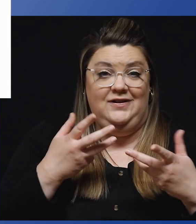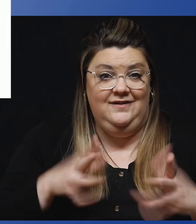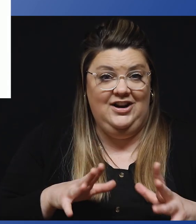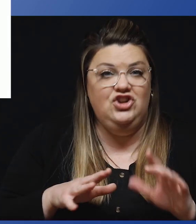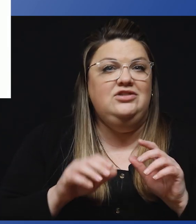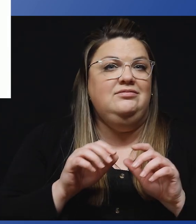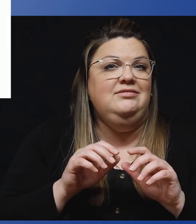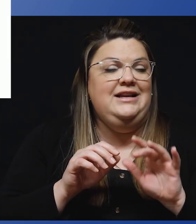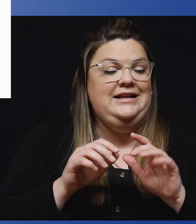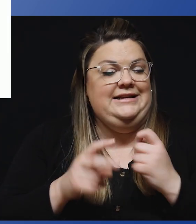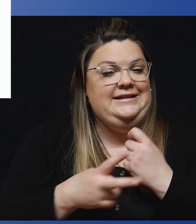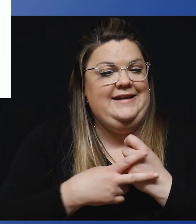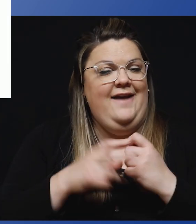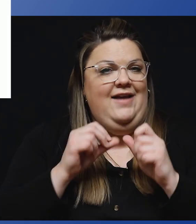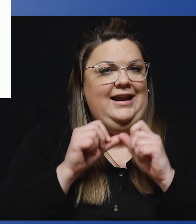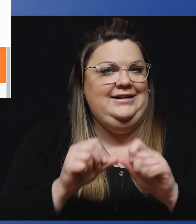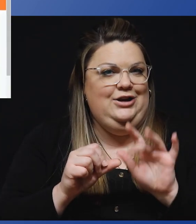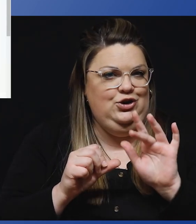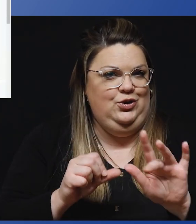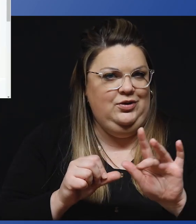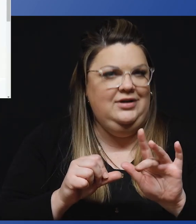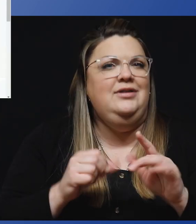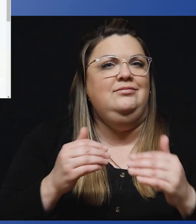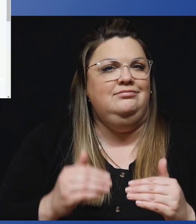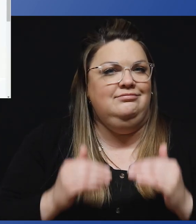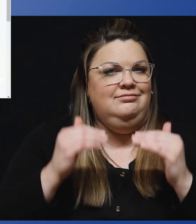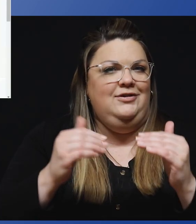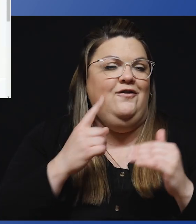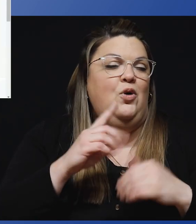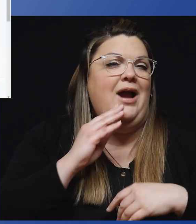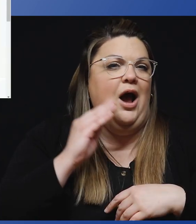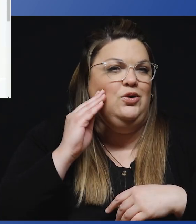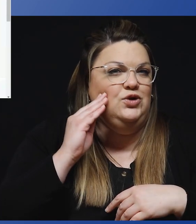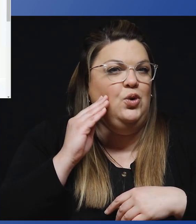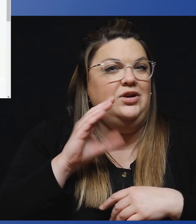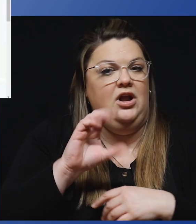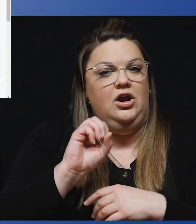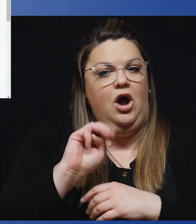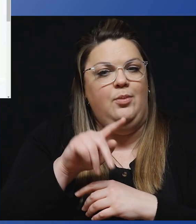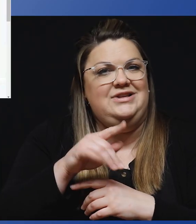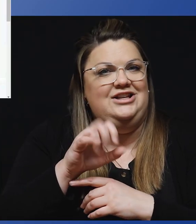to move to the Household Composition tab. On the Household Composition tab,